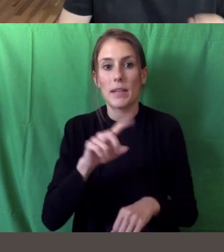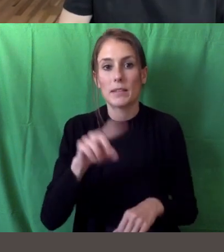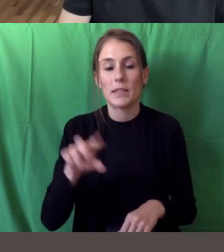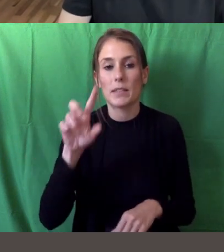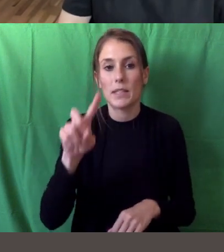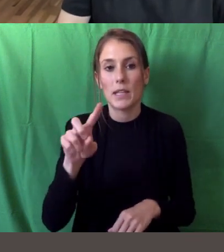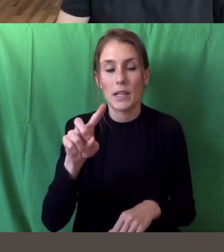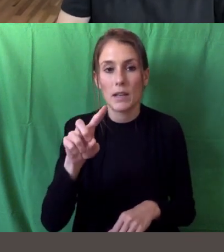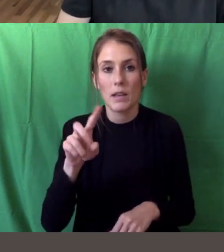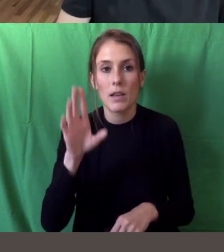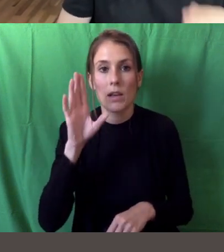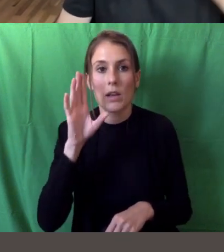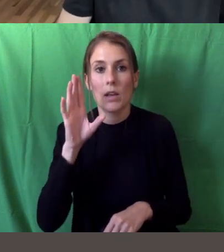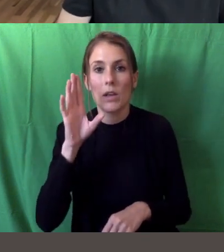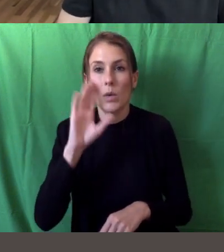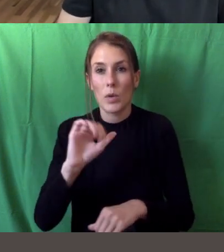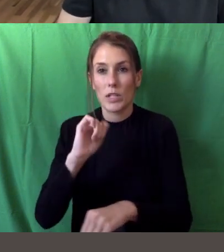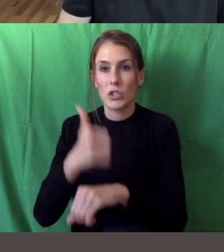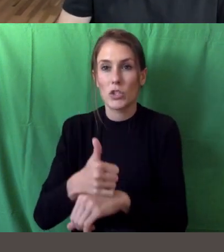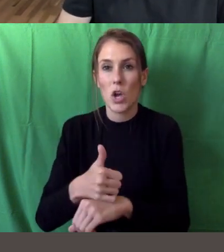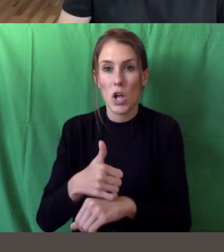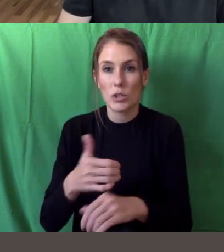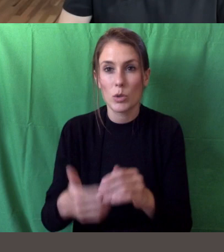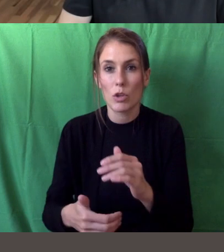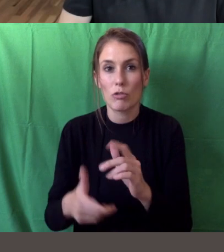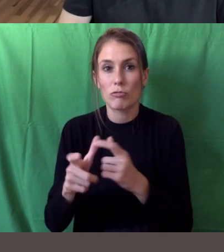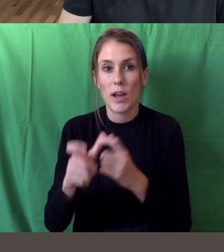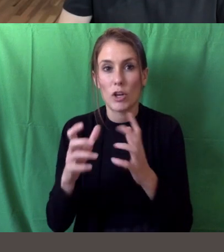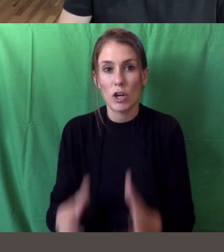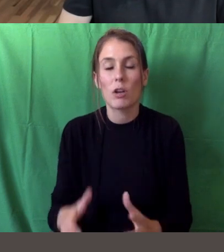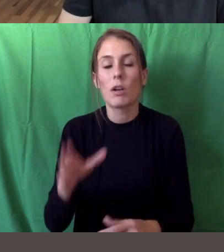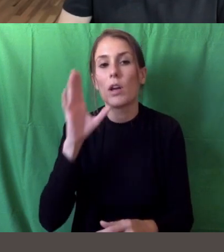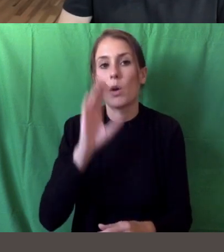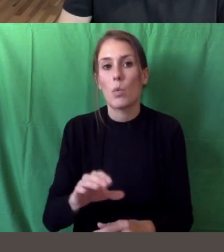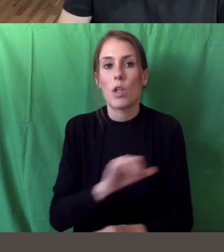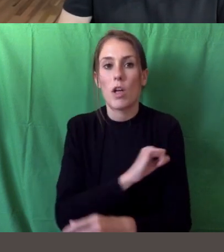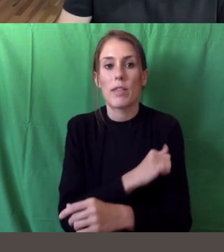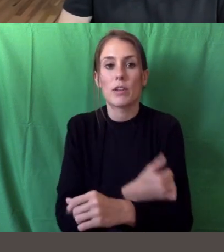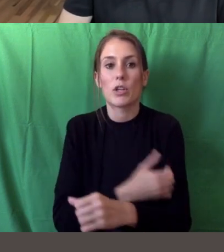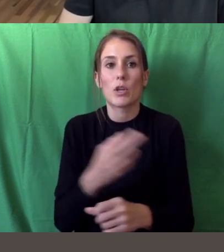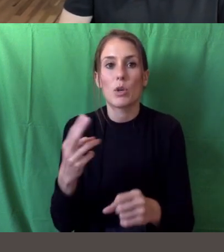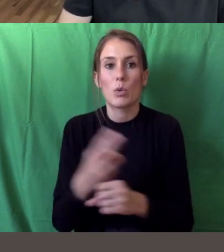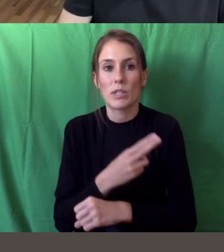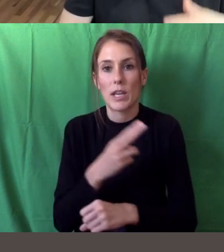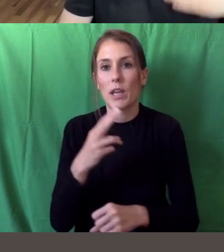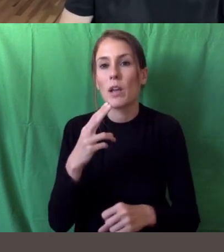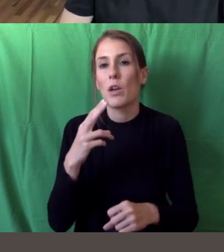That's going to install the azd into the runner. And then we're going to authenticate on Azure using federated credentials, which